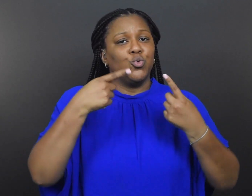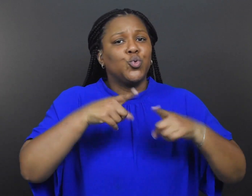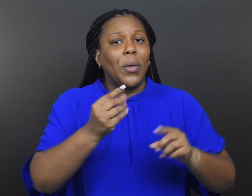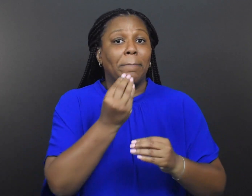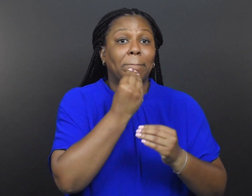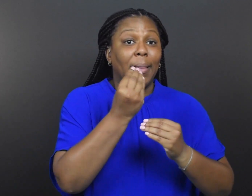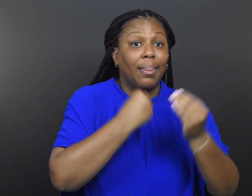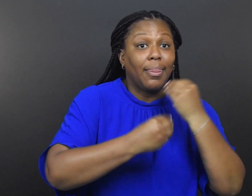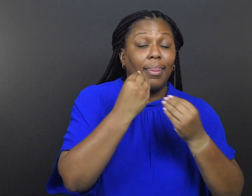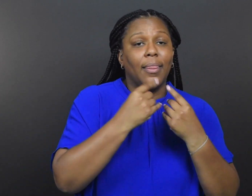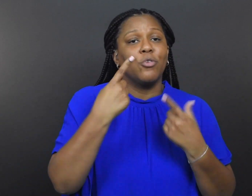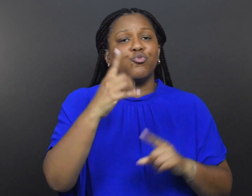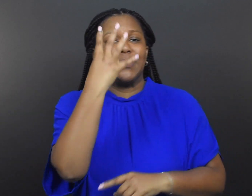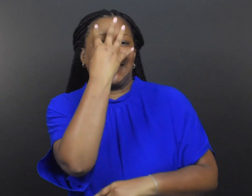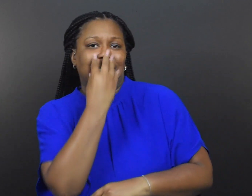said Pastor Erica Koser.